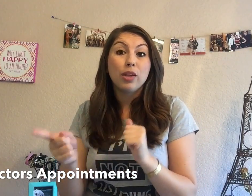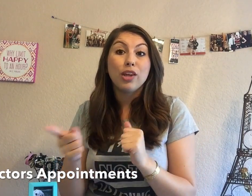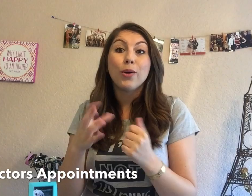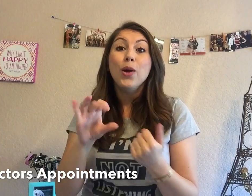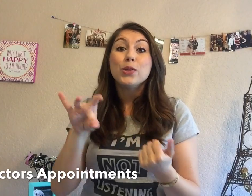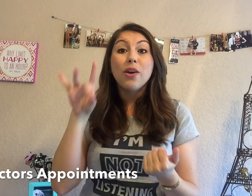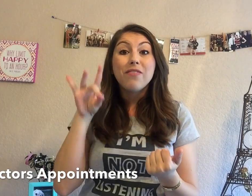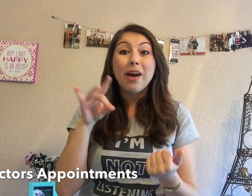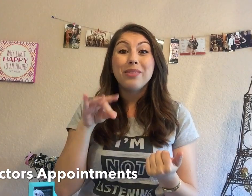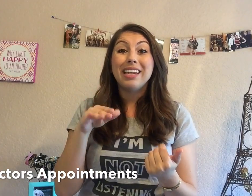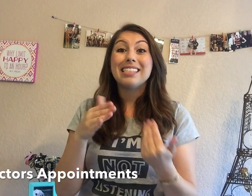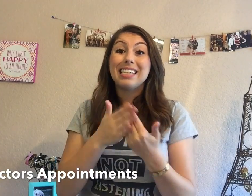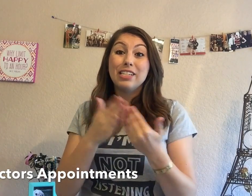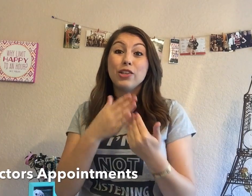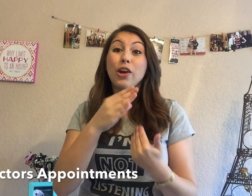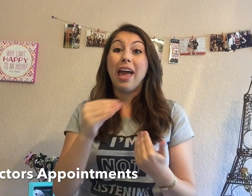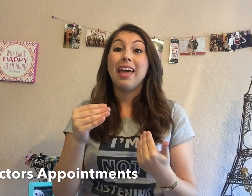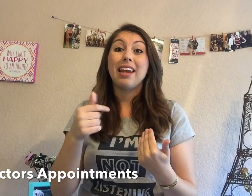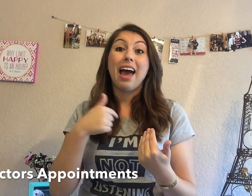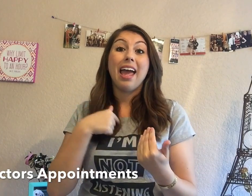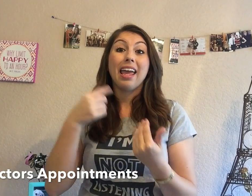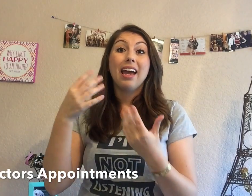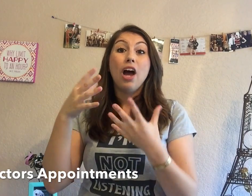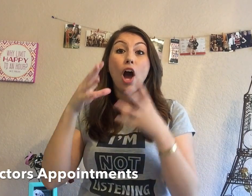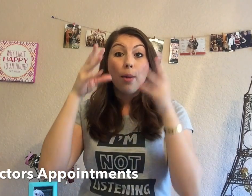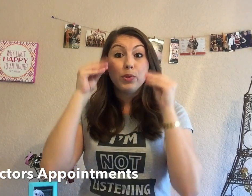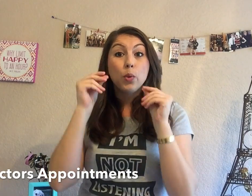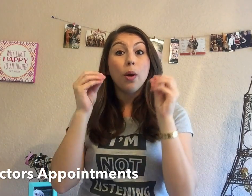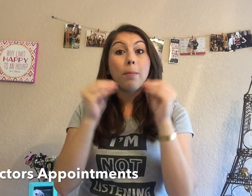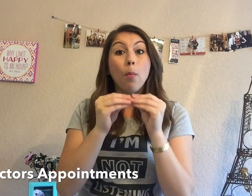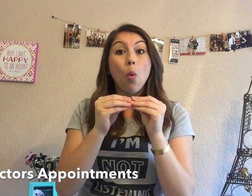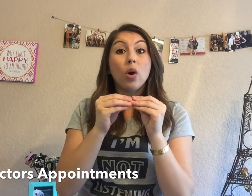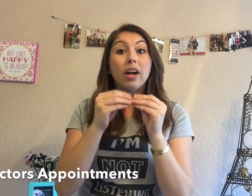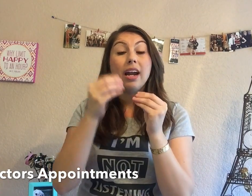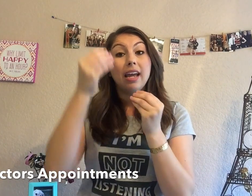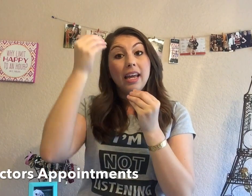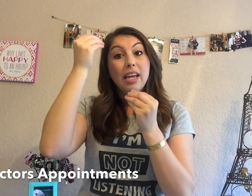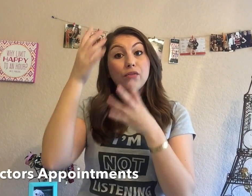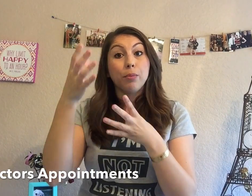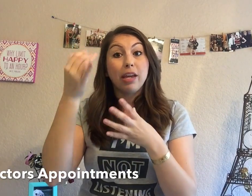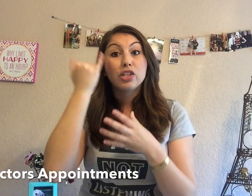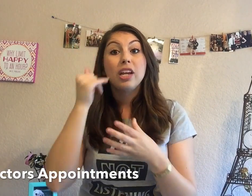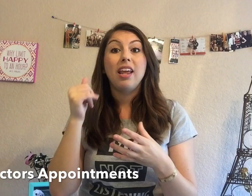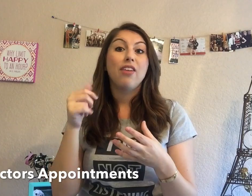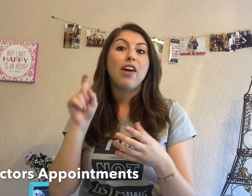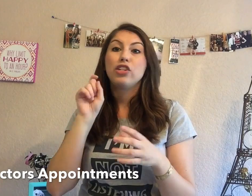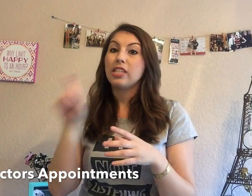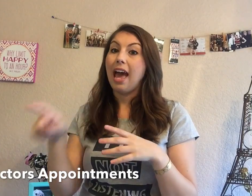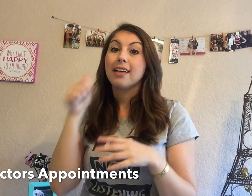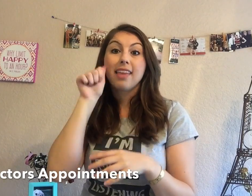with you. So, I found that it's easier, and I absorb more information, if I just ask